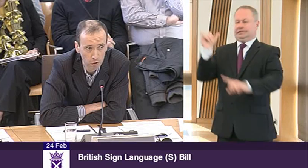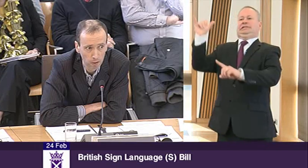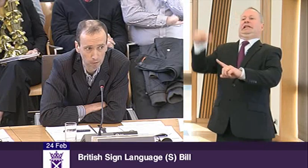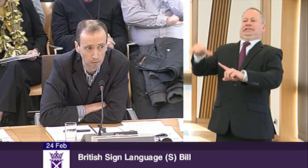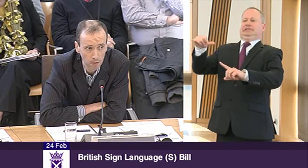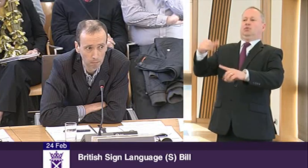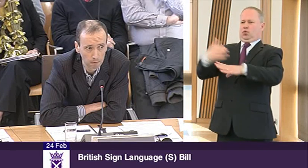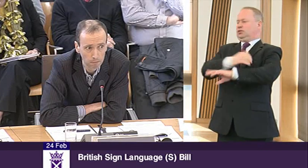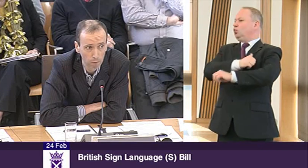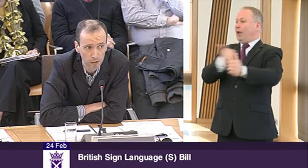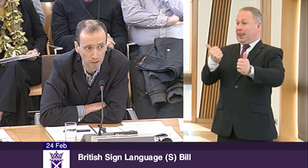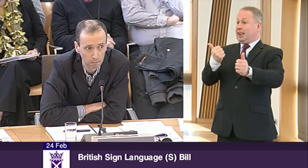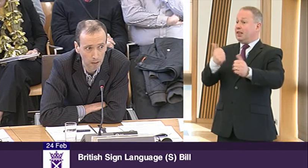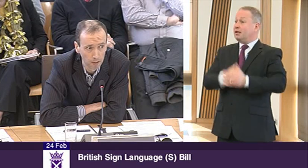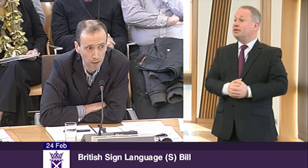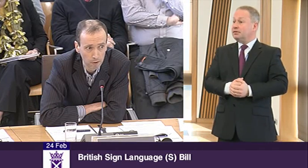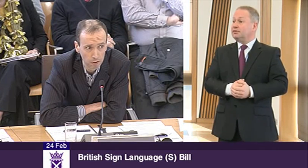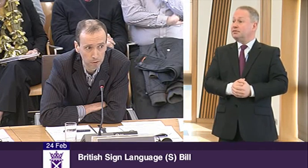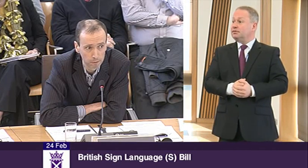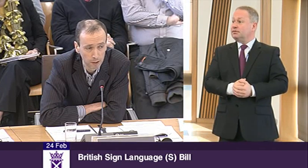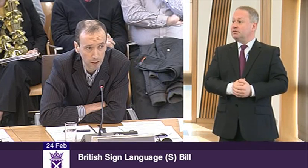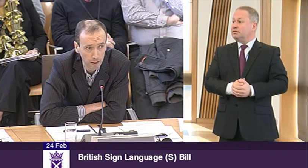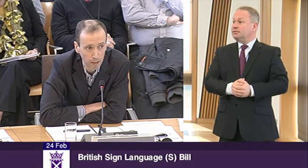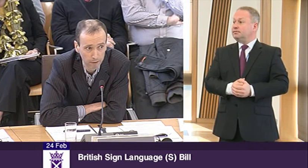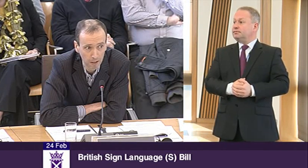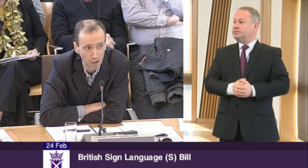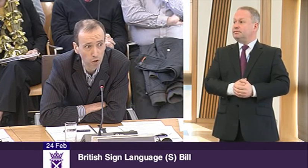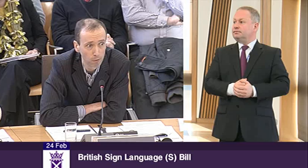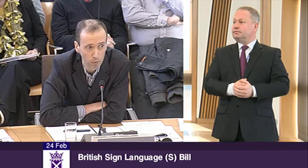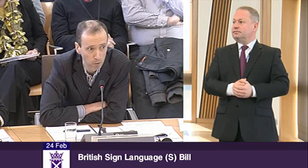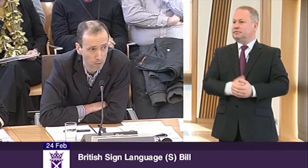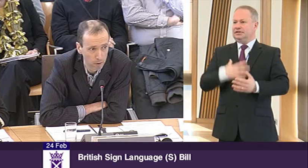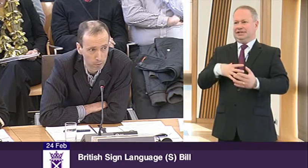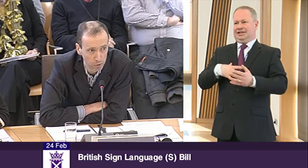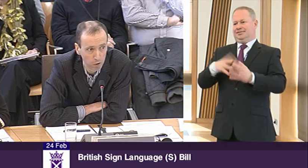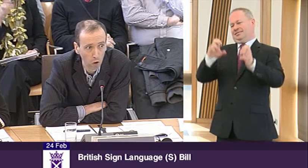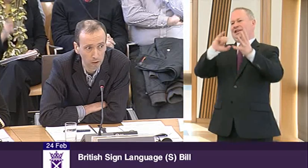Robert Nicol: That sort of model works well within government. Having a sub-group, or